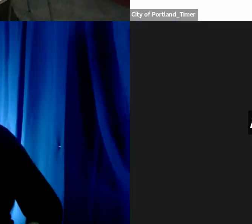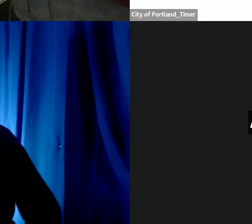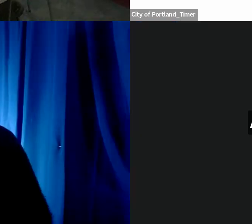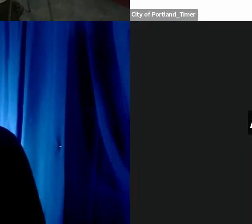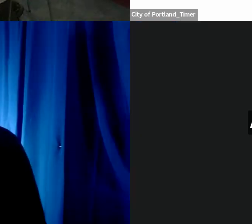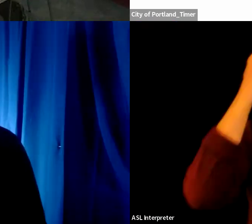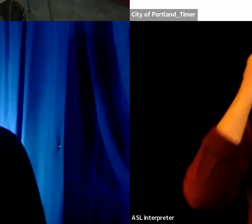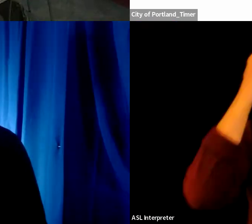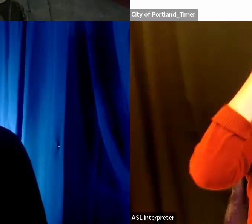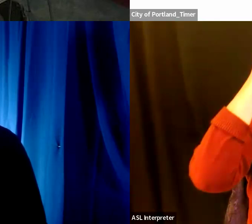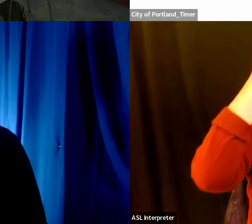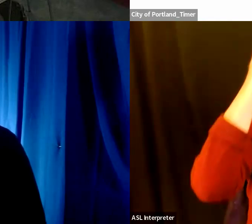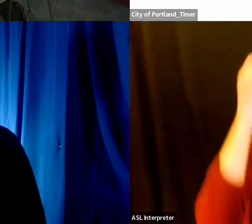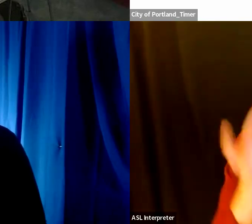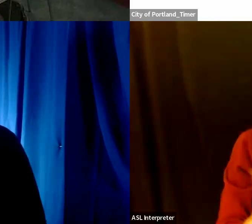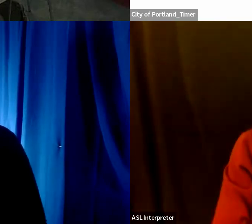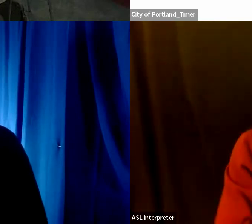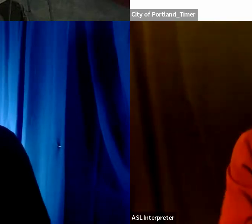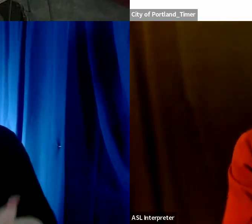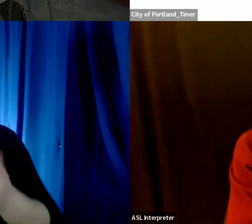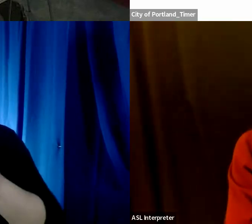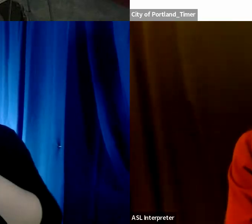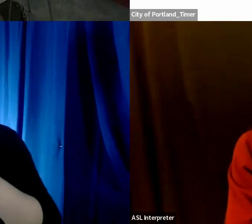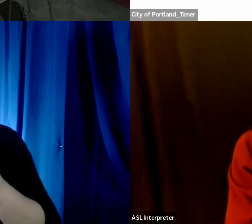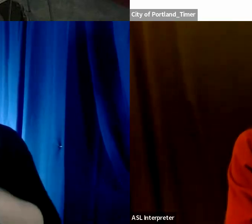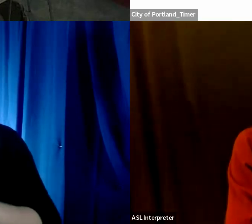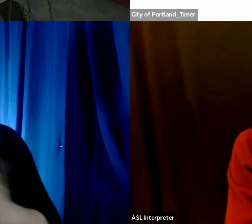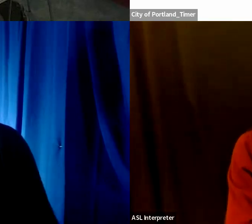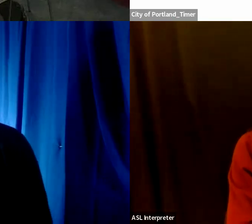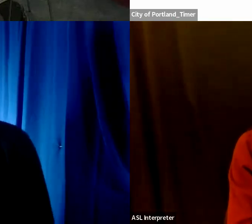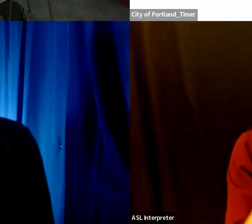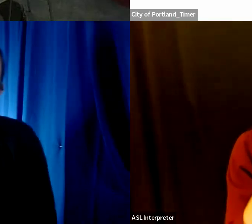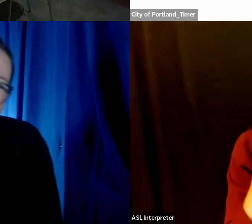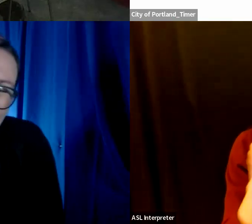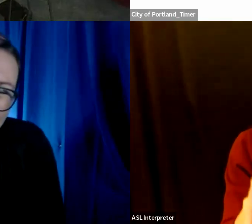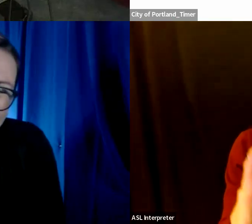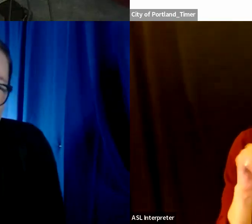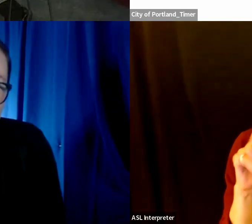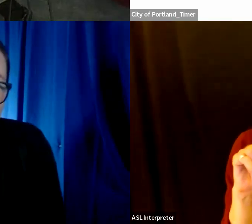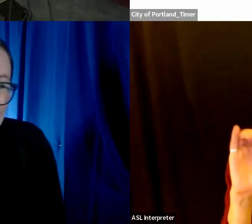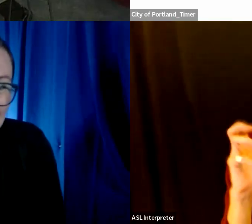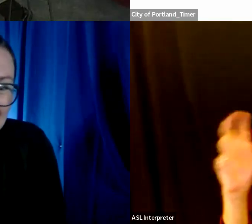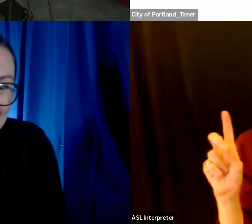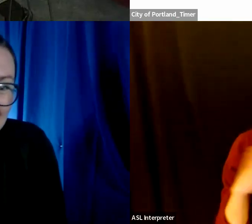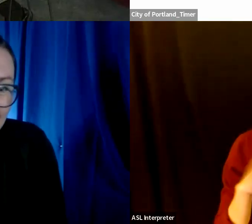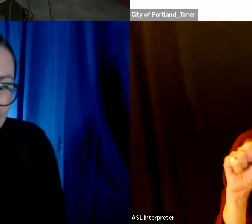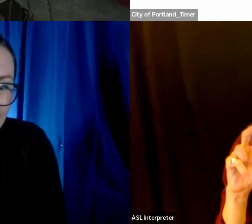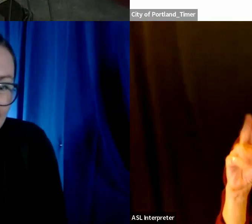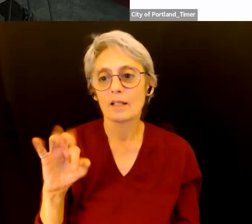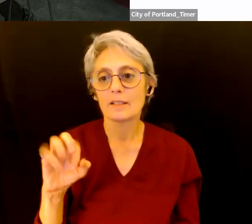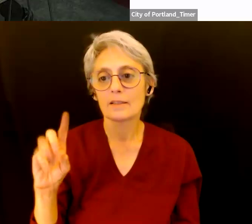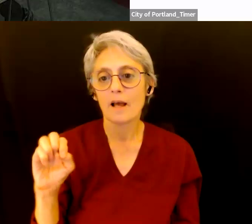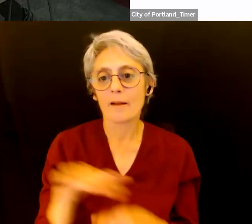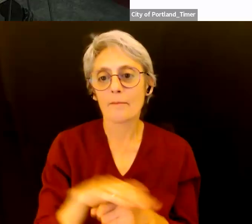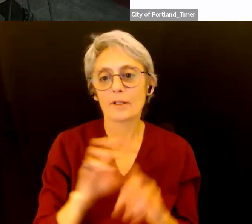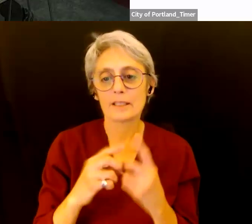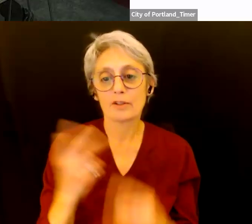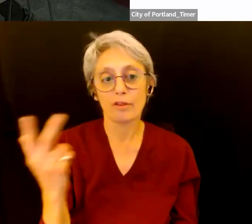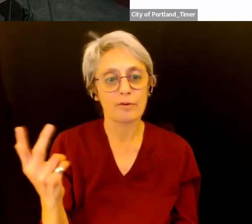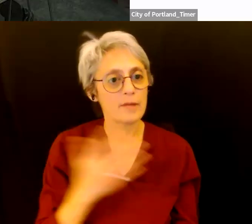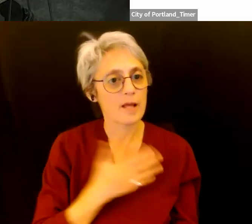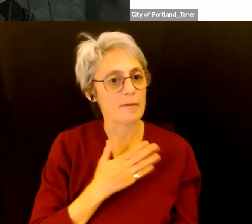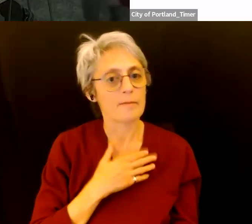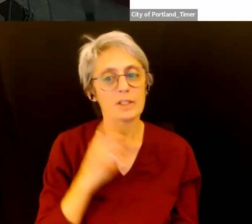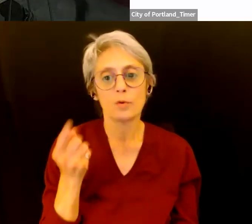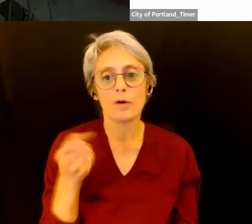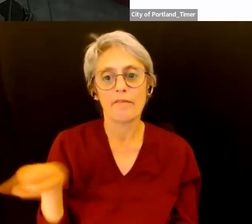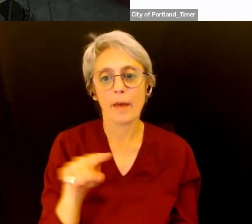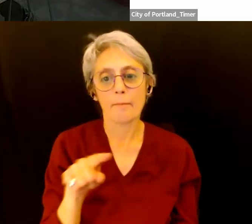Good evening, Mayor, City Council. My name is Marianne Schwab. I'm a resident of the Sunnyside neighborhood district three And I'm happy to see two of them here.